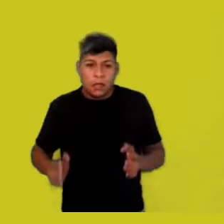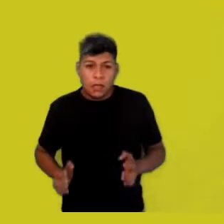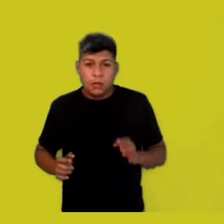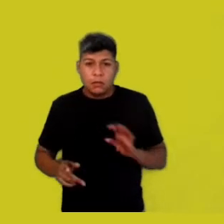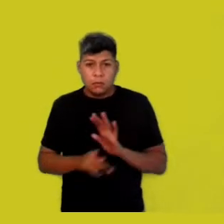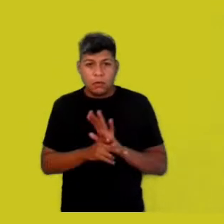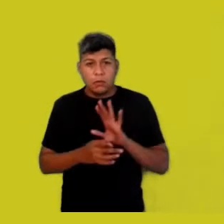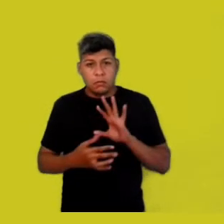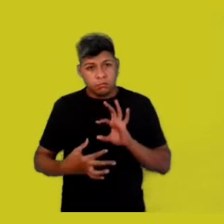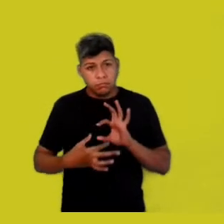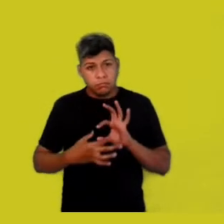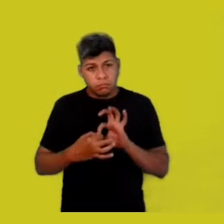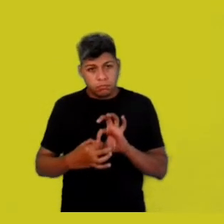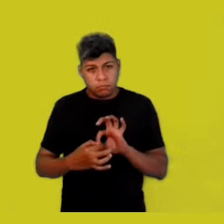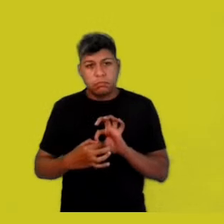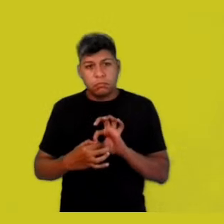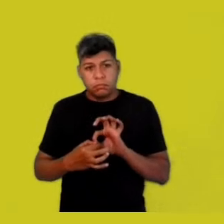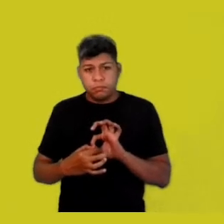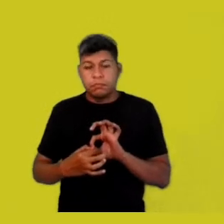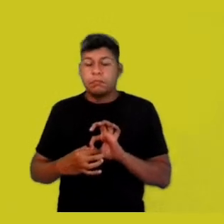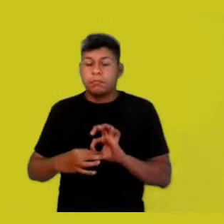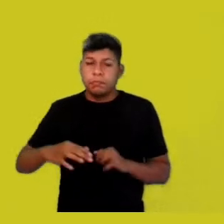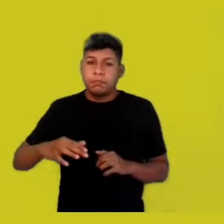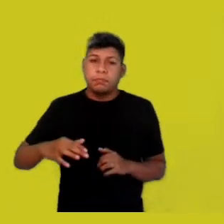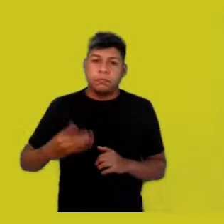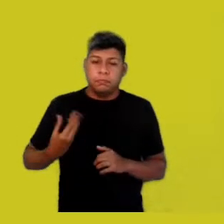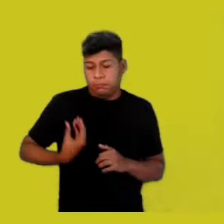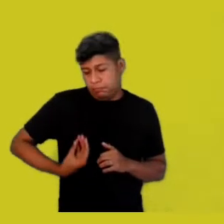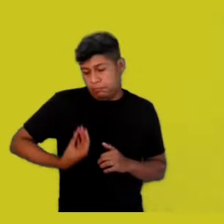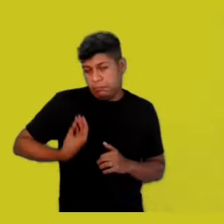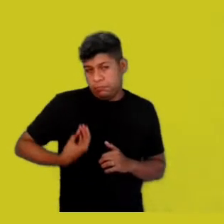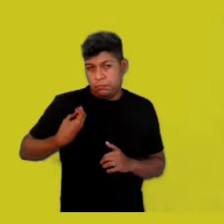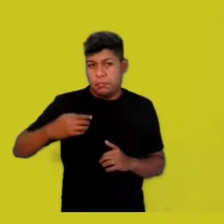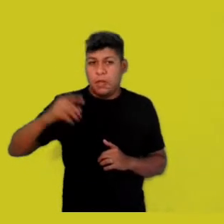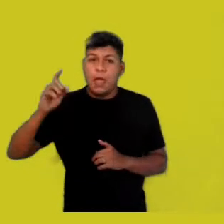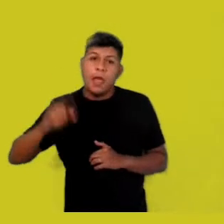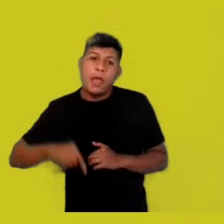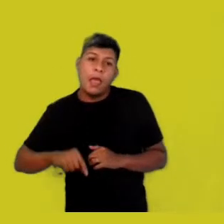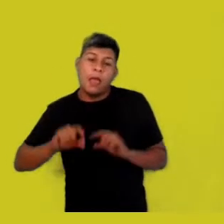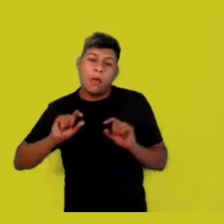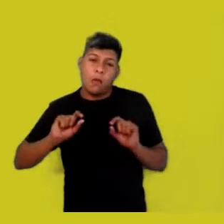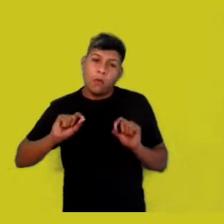is made childish, narcissistic, as I said.